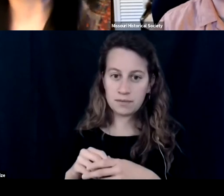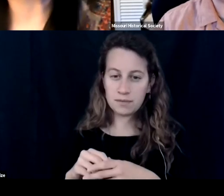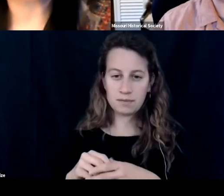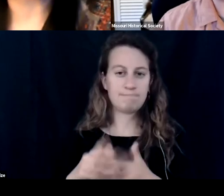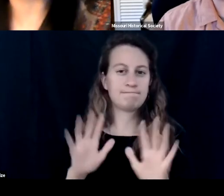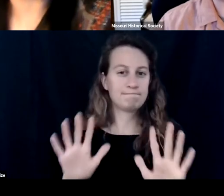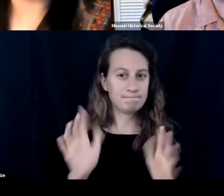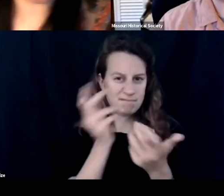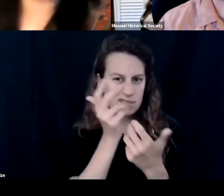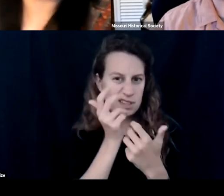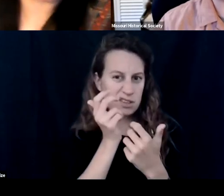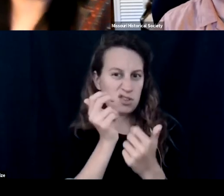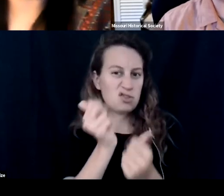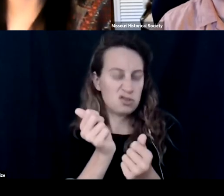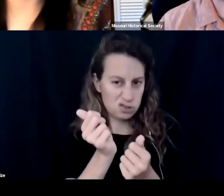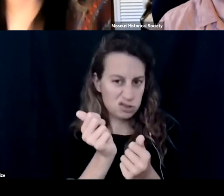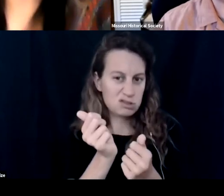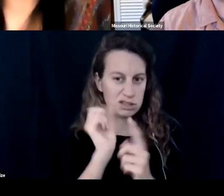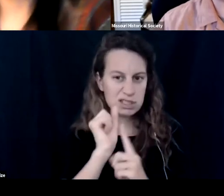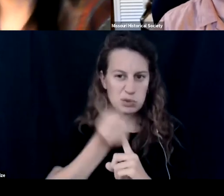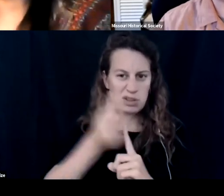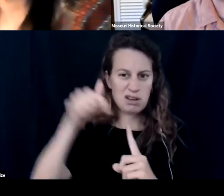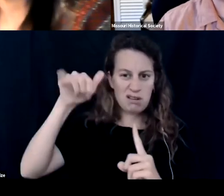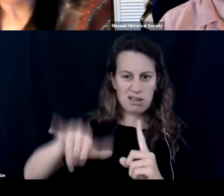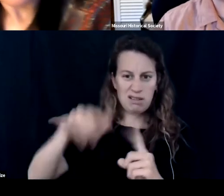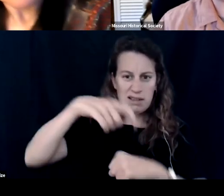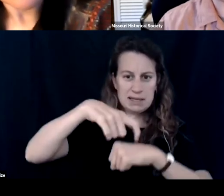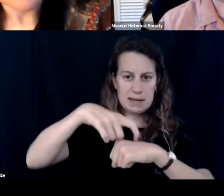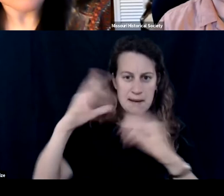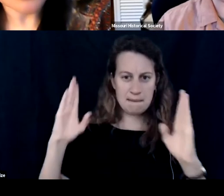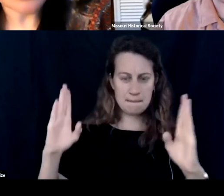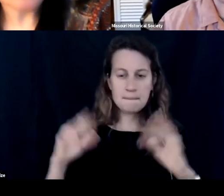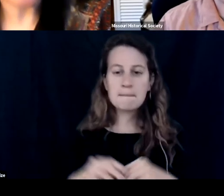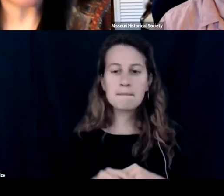so. So some people, including I think it's sneaky progressives